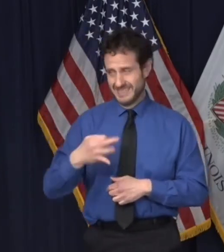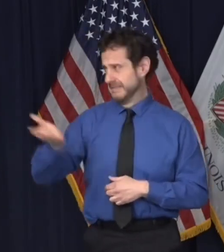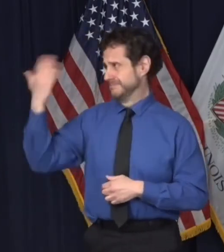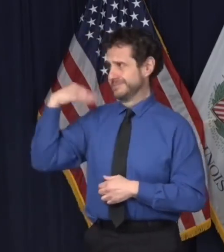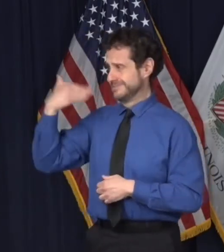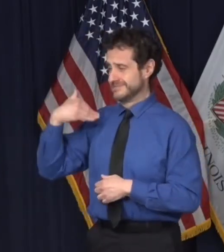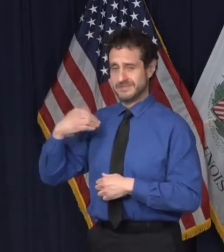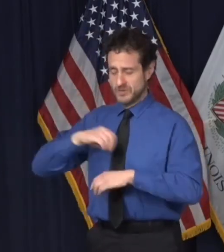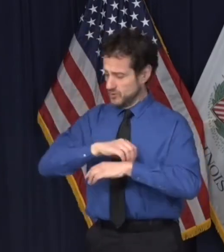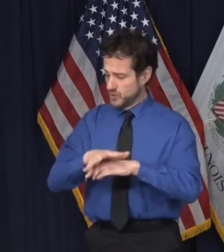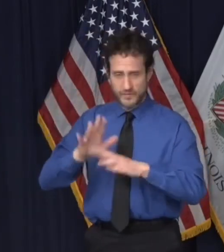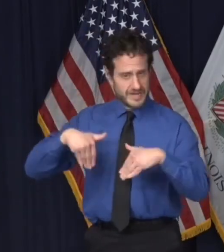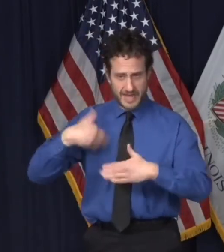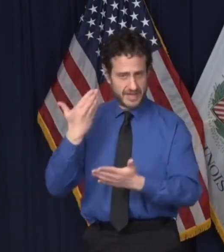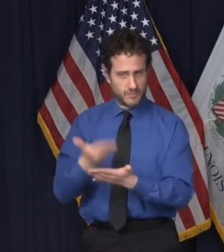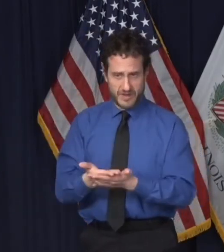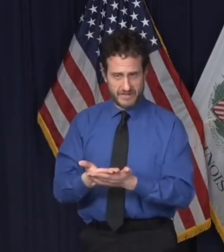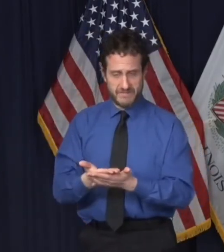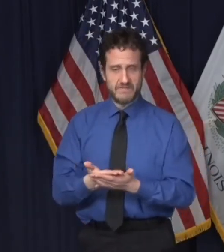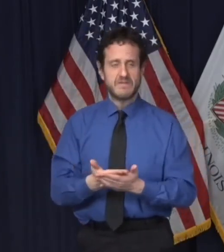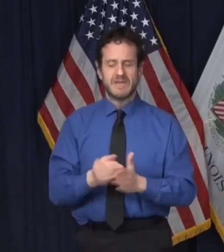YOU A NUMBER WAY BEFORE COVID-19